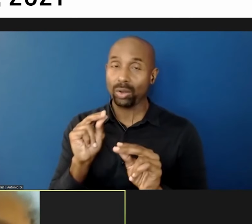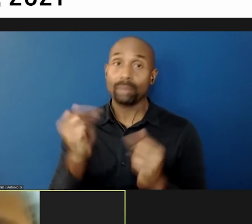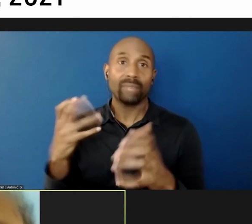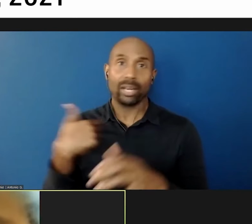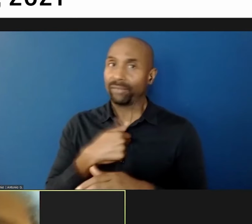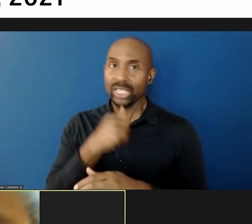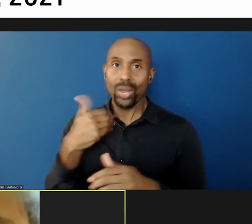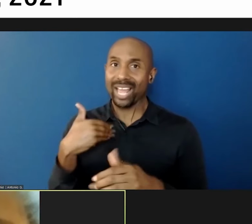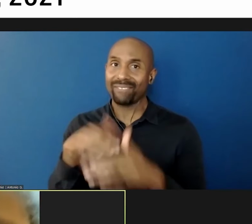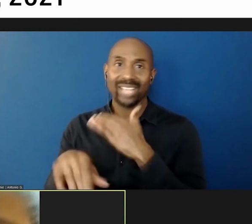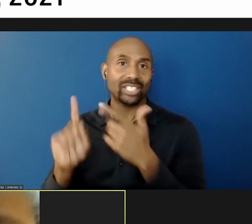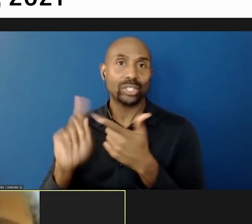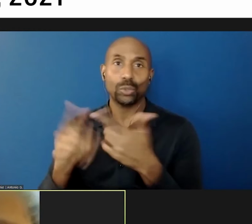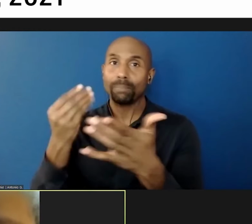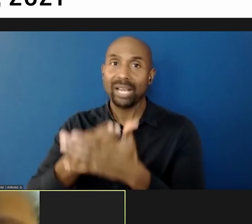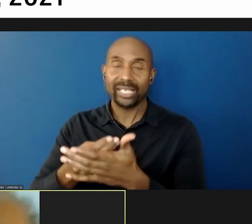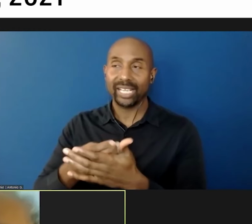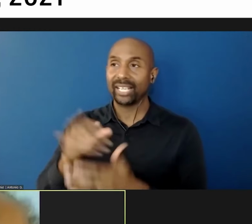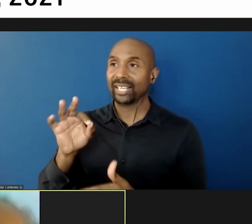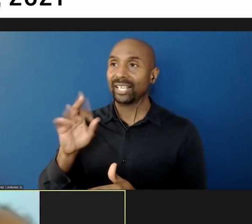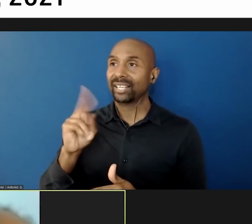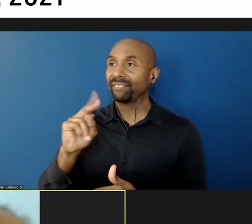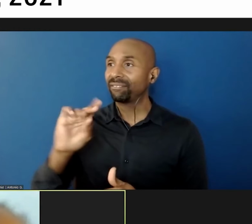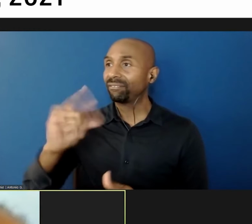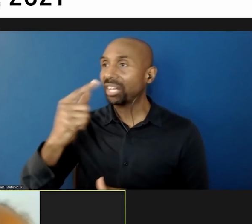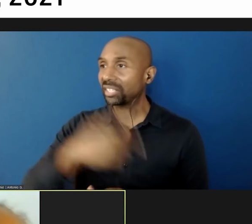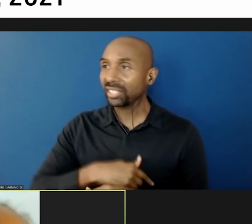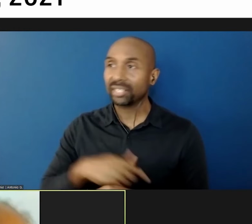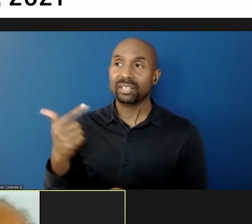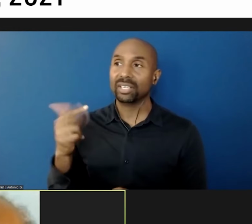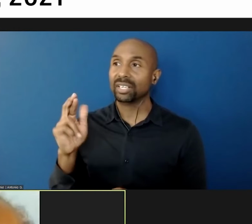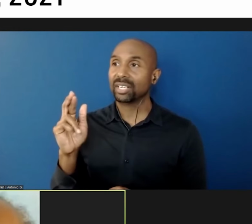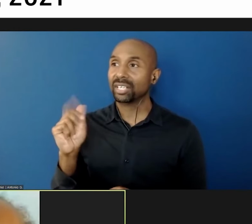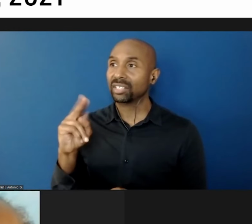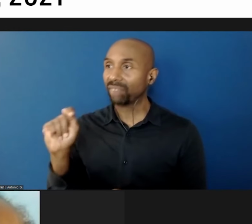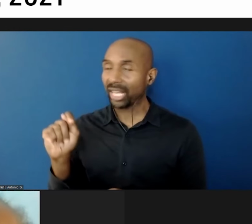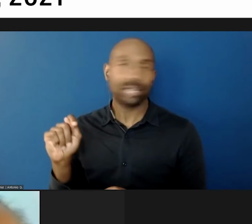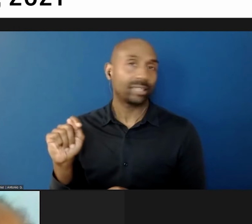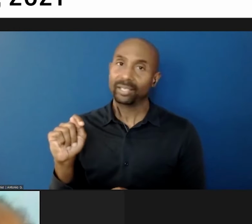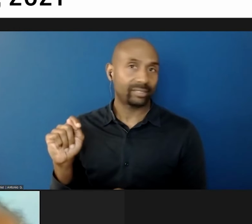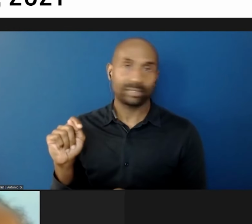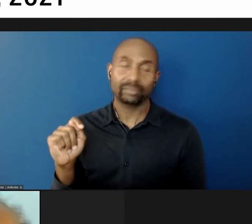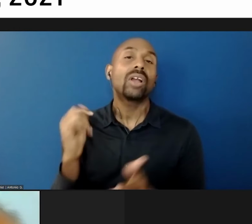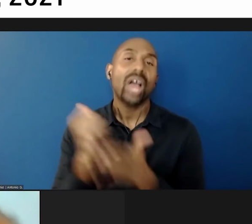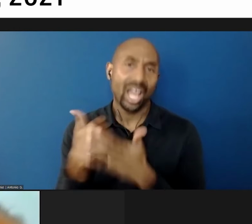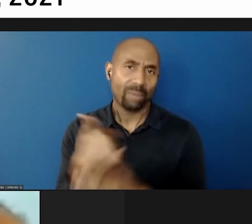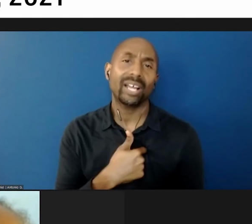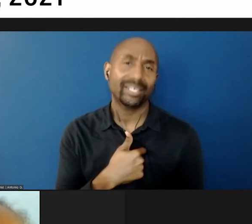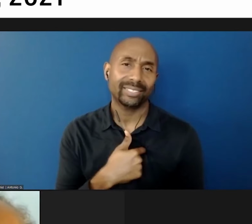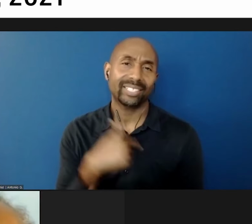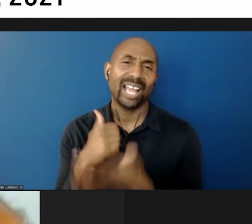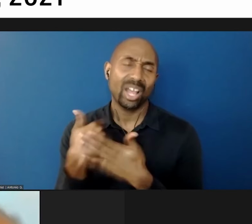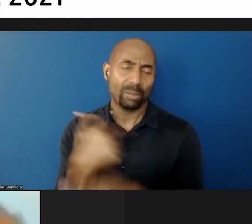or anything like that, you know, to help us out. 1,000 percent. >> ANITA CAMERON: So see us, have us, use